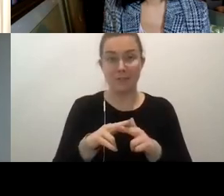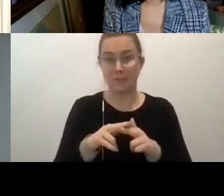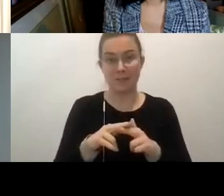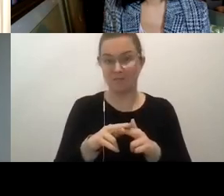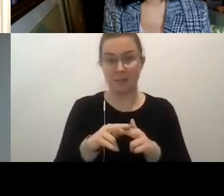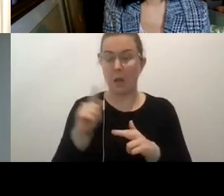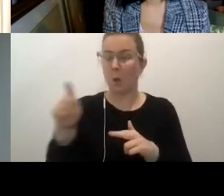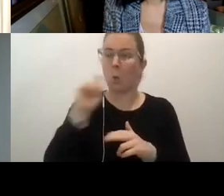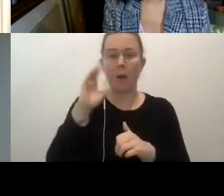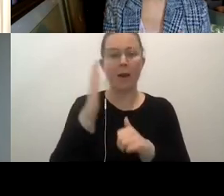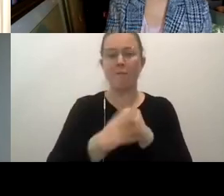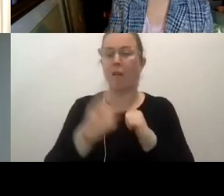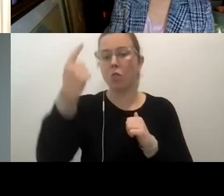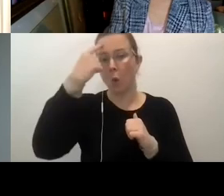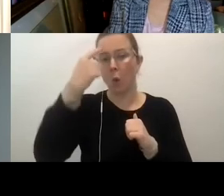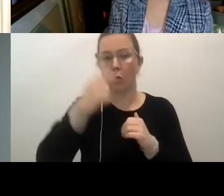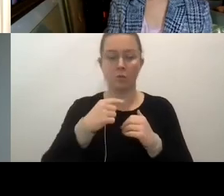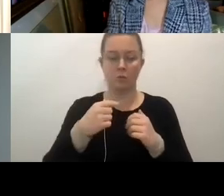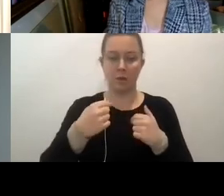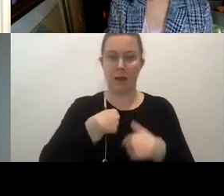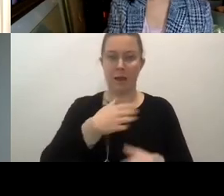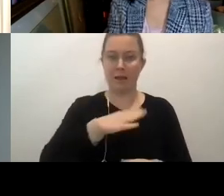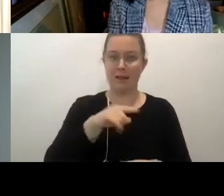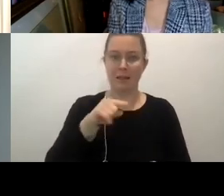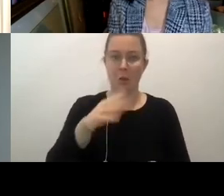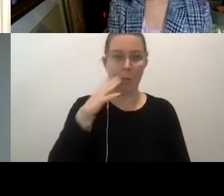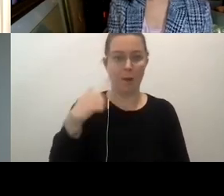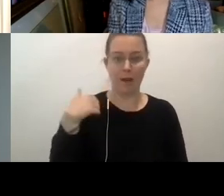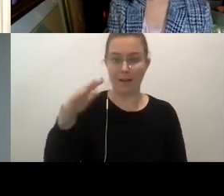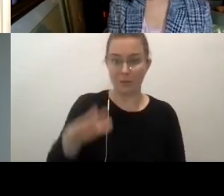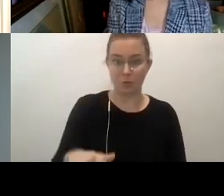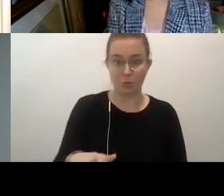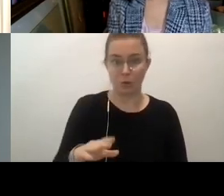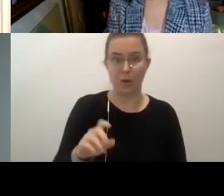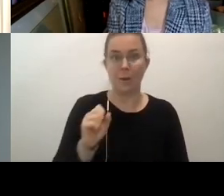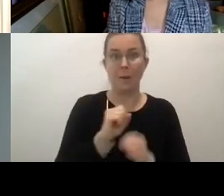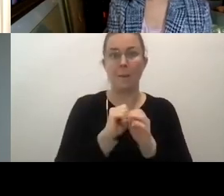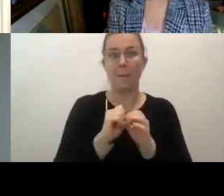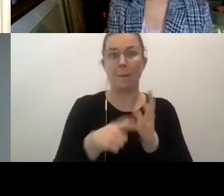that it would be something I needed when I was a child, it certainly would have helped.